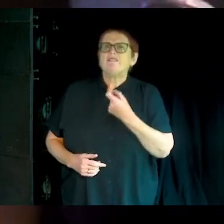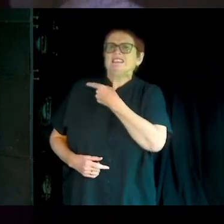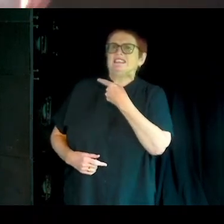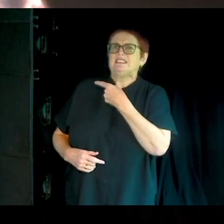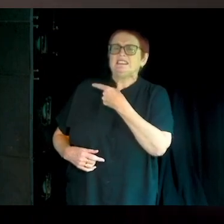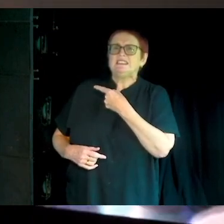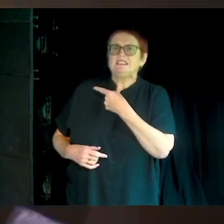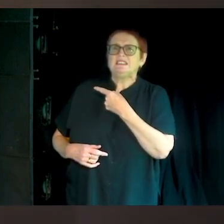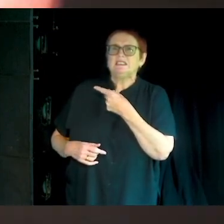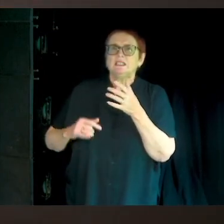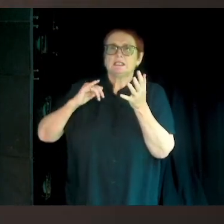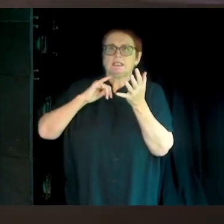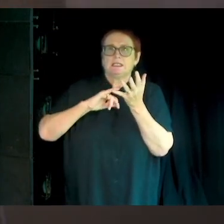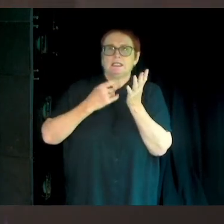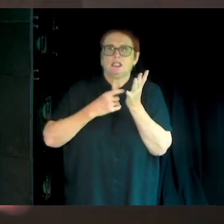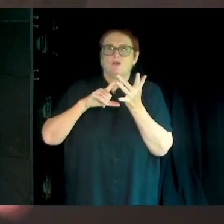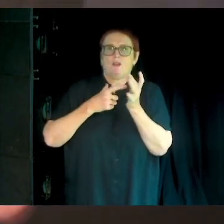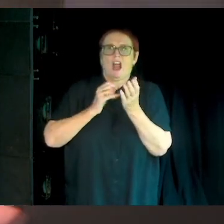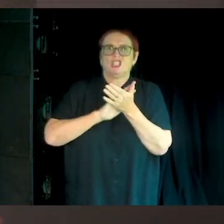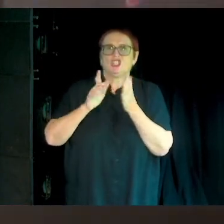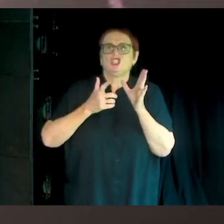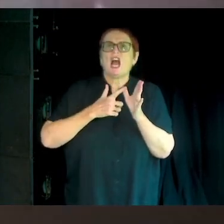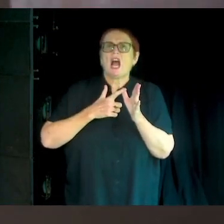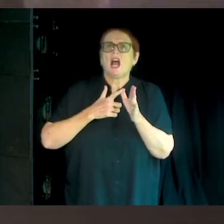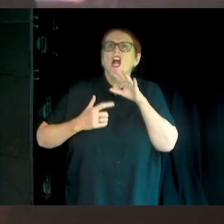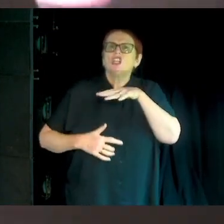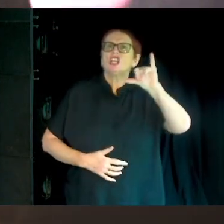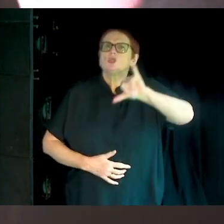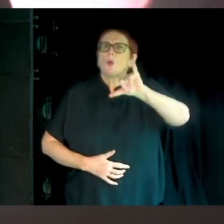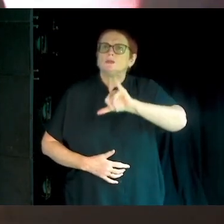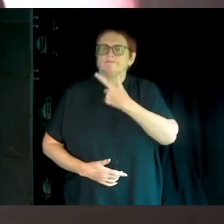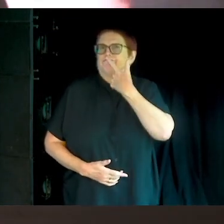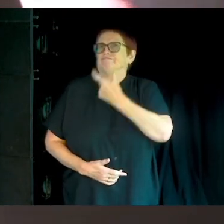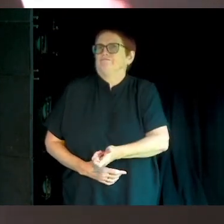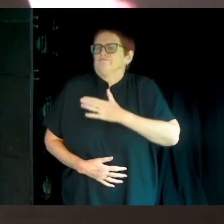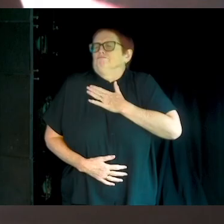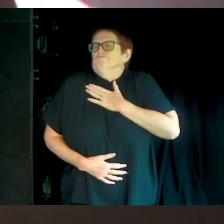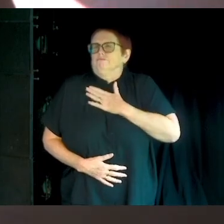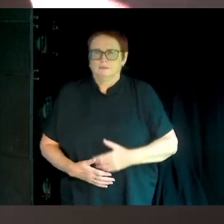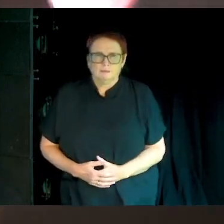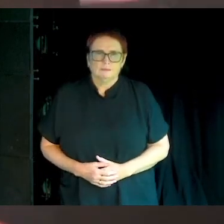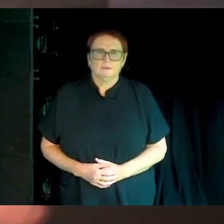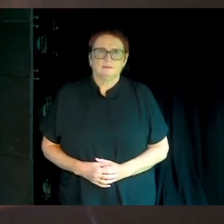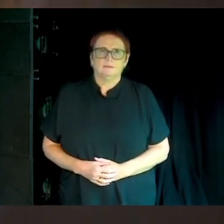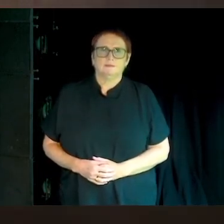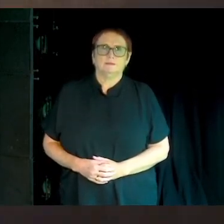siracha oh sriracha it's pretty cool isn't it one of my favorite actually sriracha so one of my